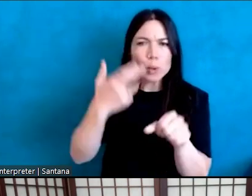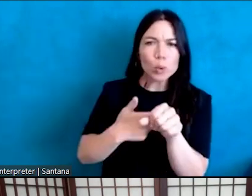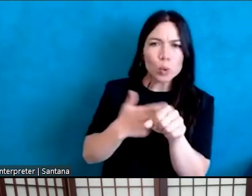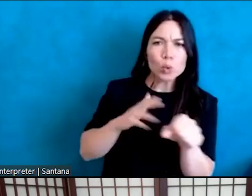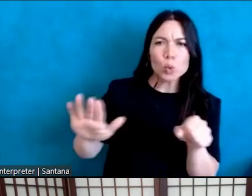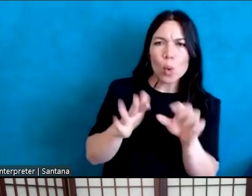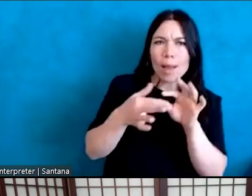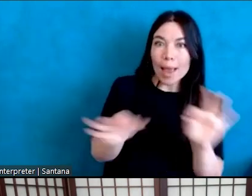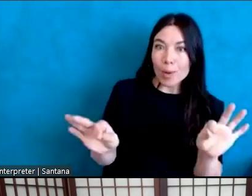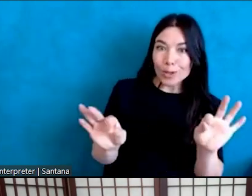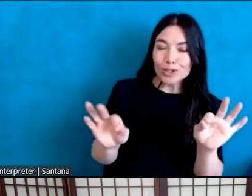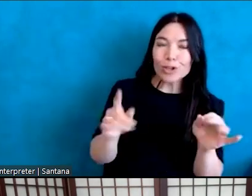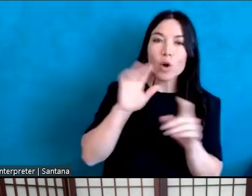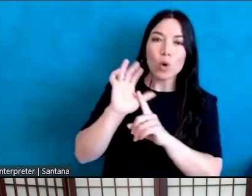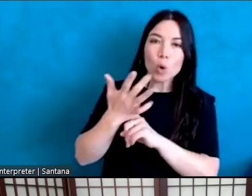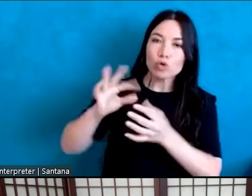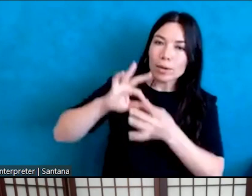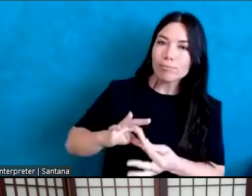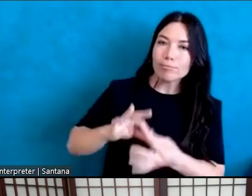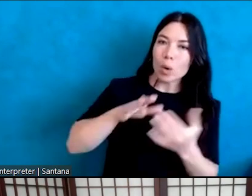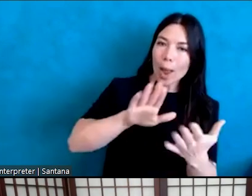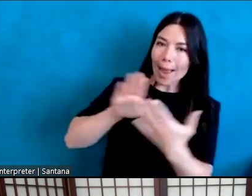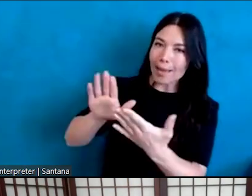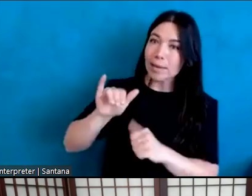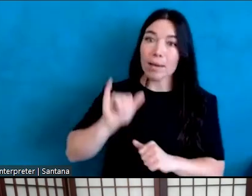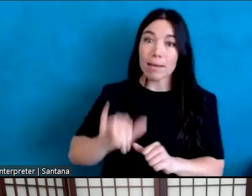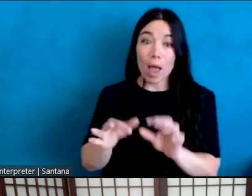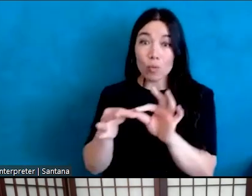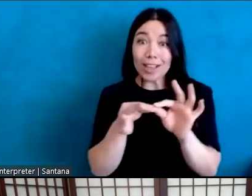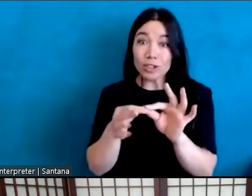And are those relationships in place? If not, what could bring them into place?